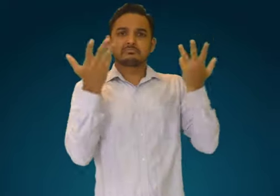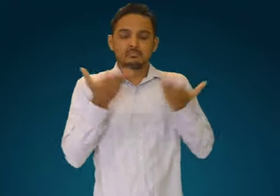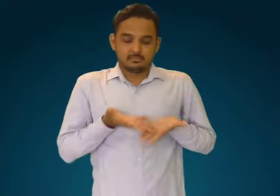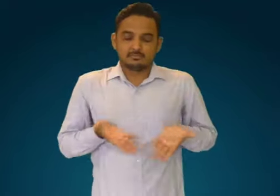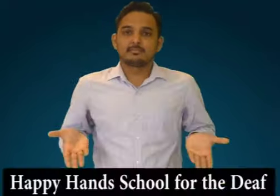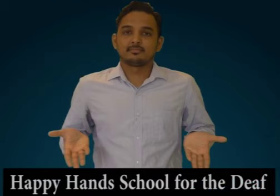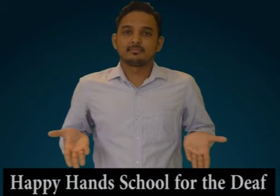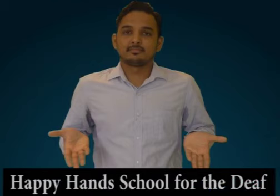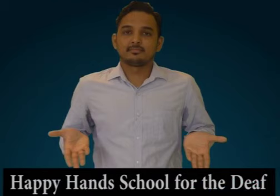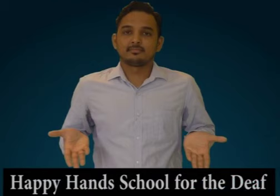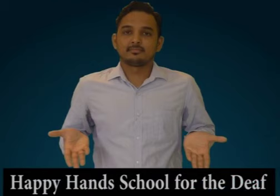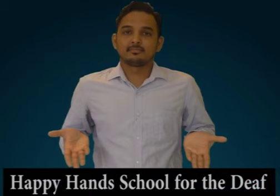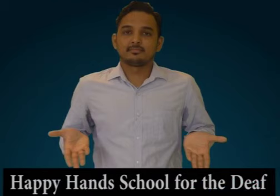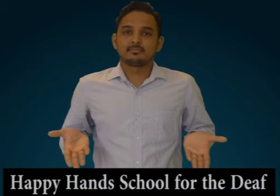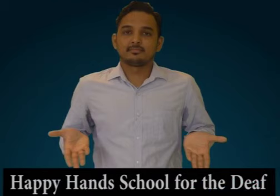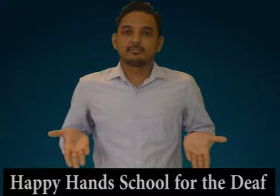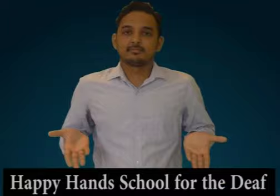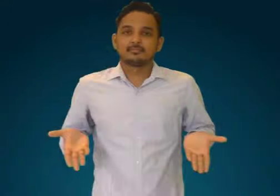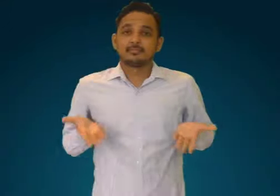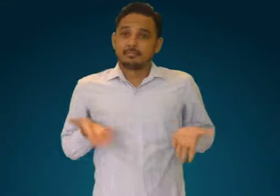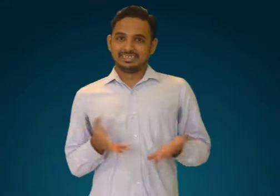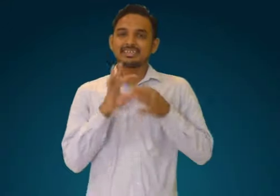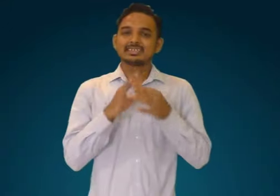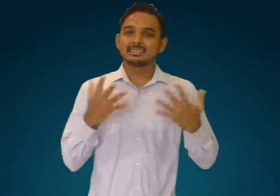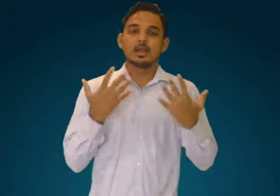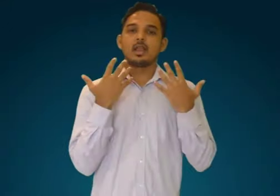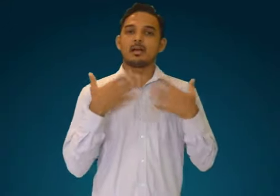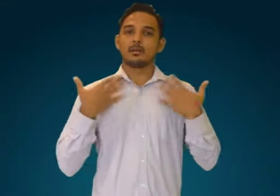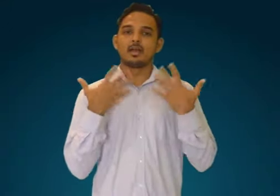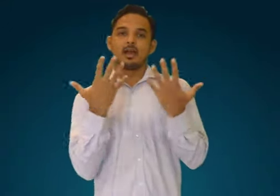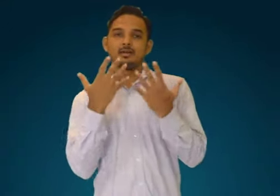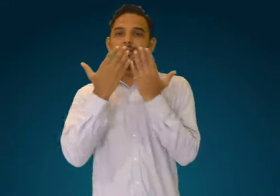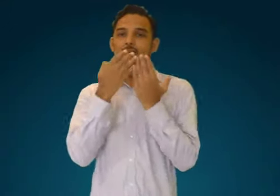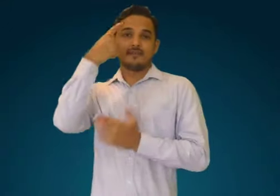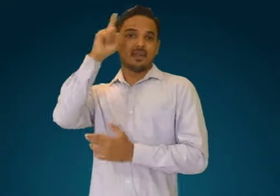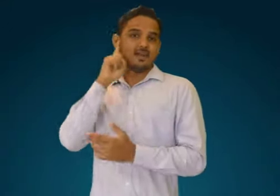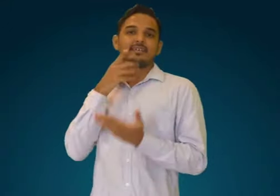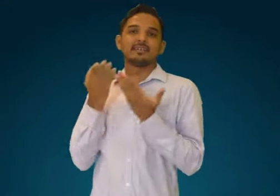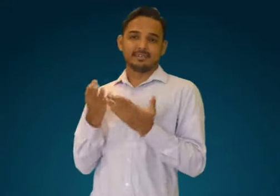transformational solutions to these educational challenges faced by deaf learners